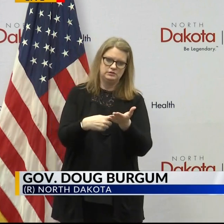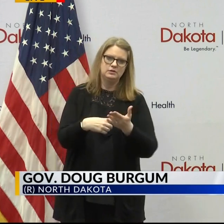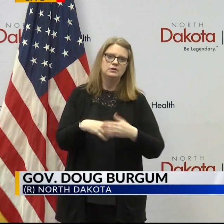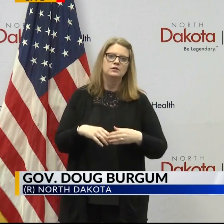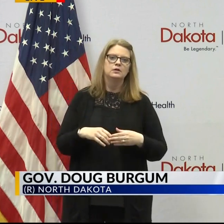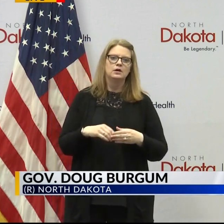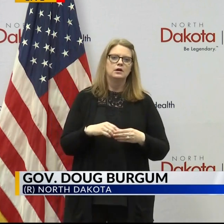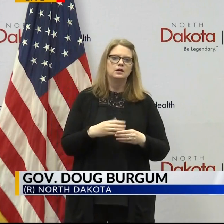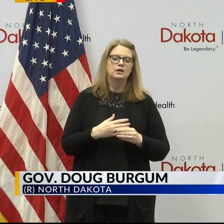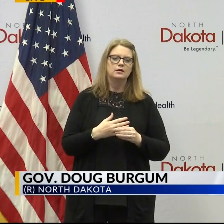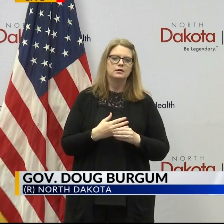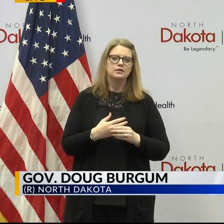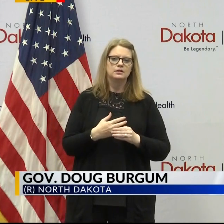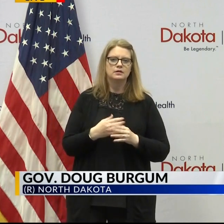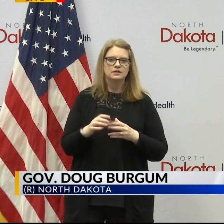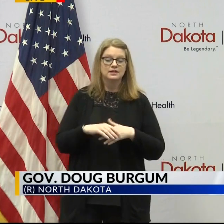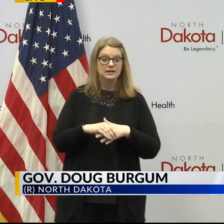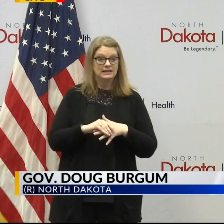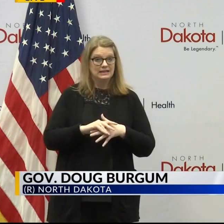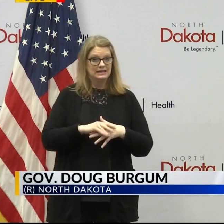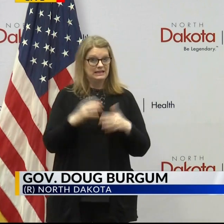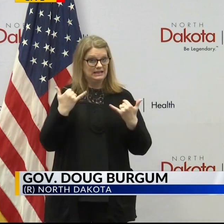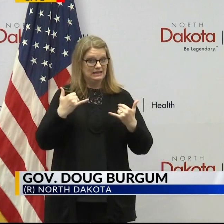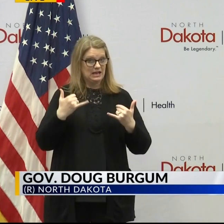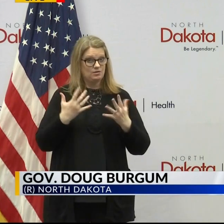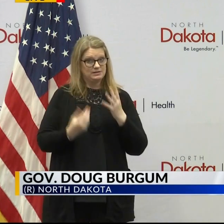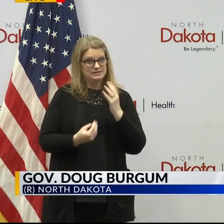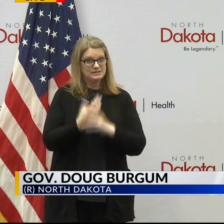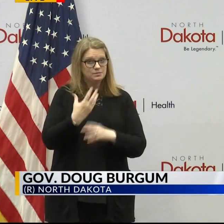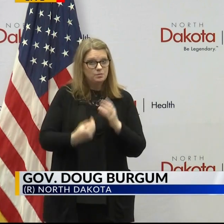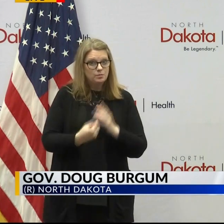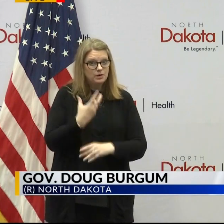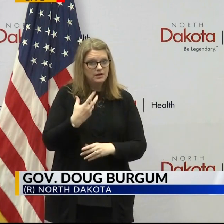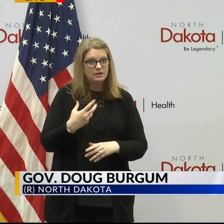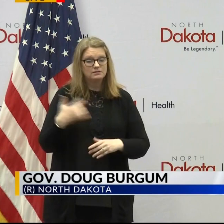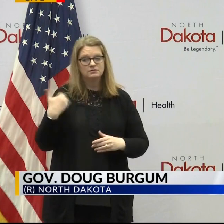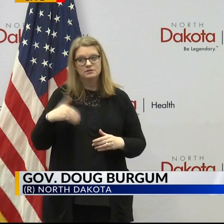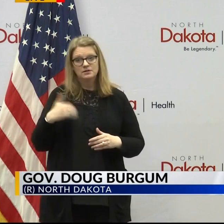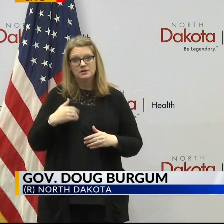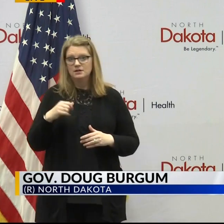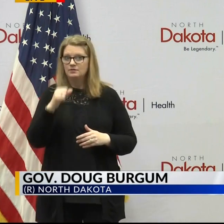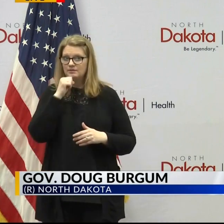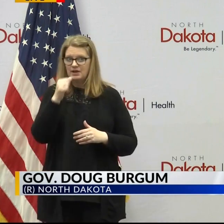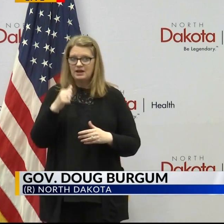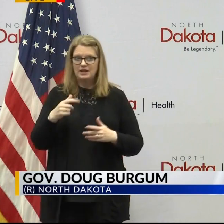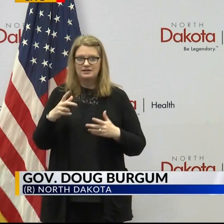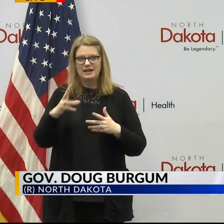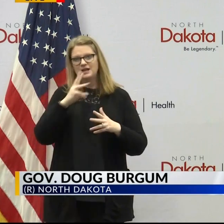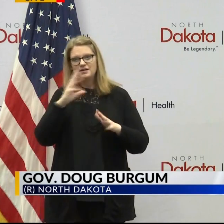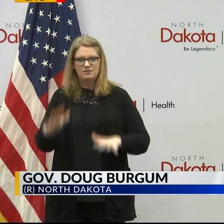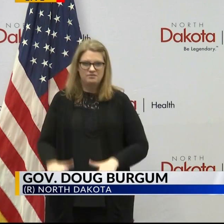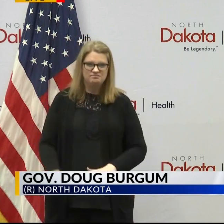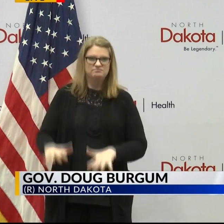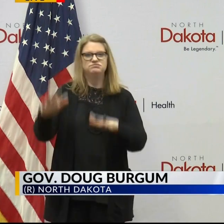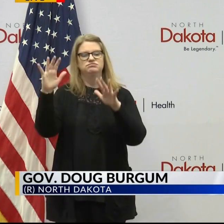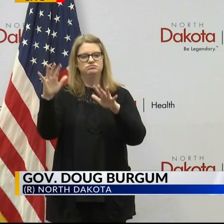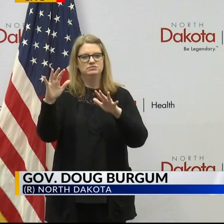SLOW THE SPREAD IN THOSE WHERE WE HAVE THAT. THE NEXT TOPIC IS NOT RELATED TO